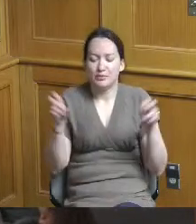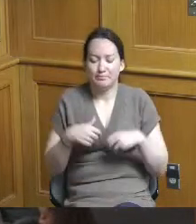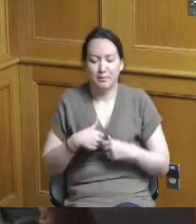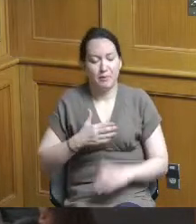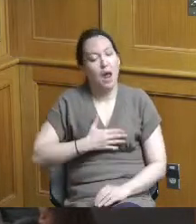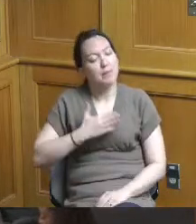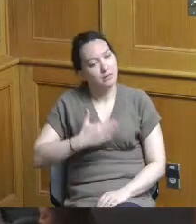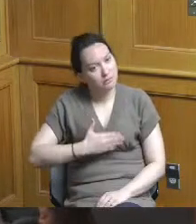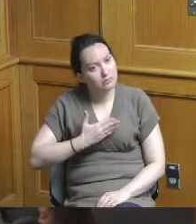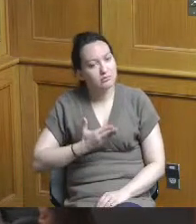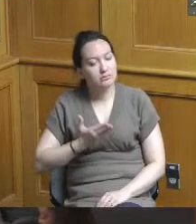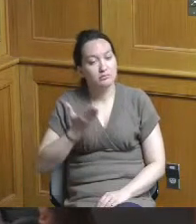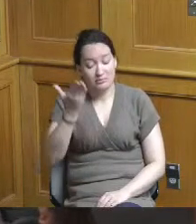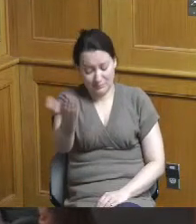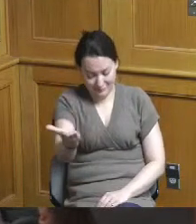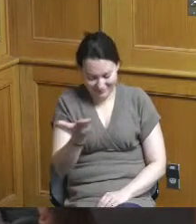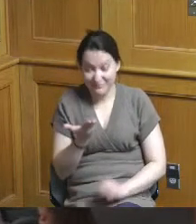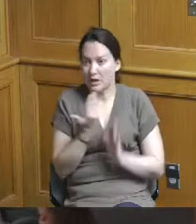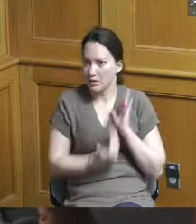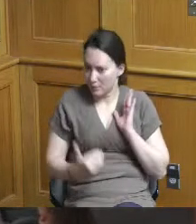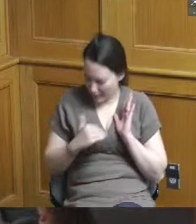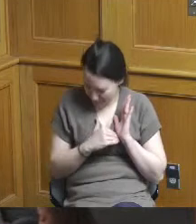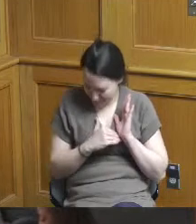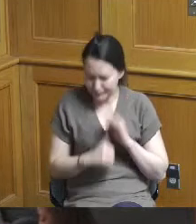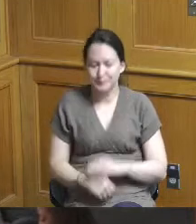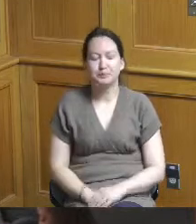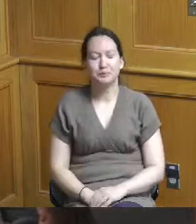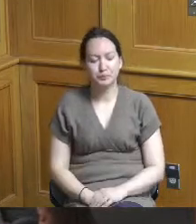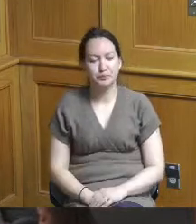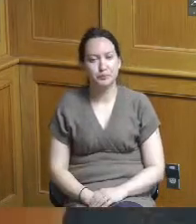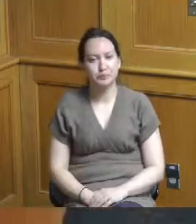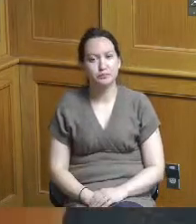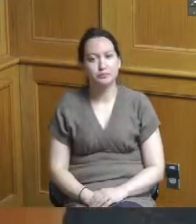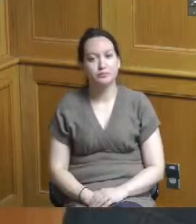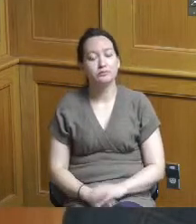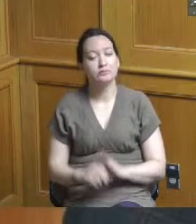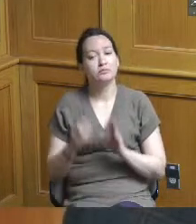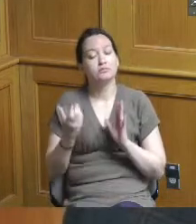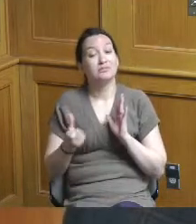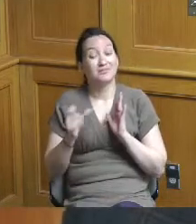it's being brought to us again I just want to reiterate from my perspective